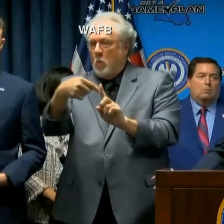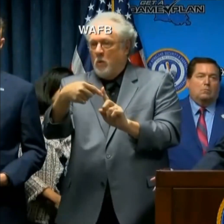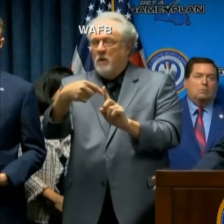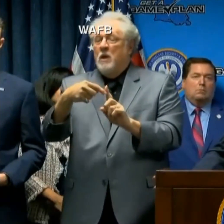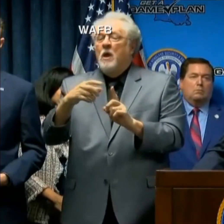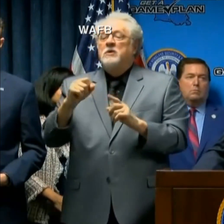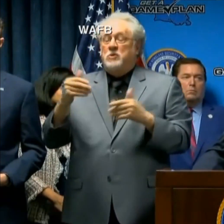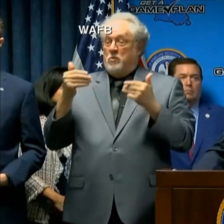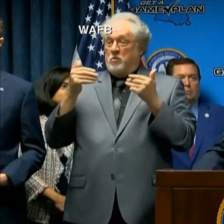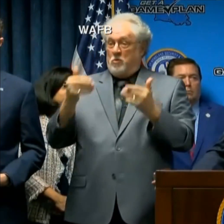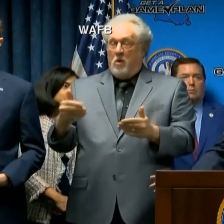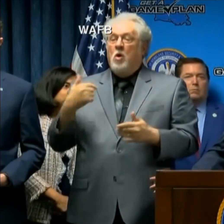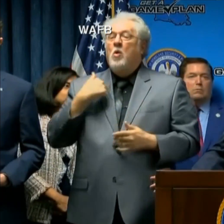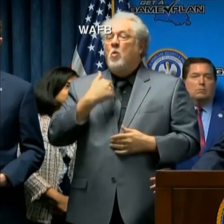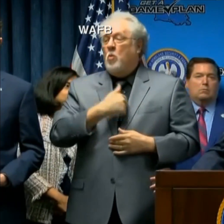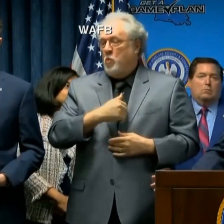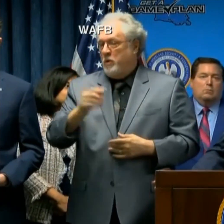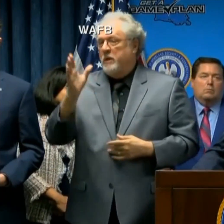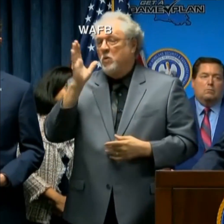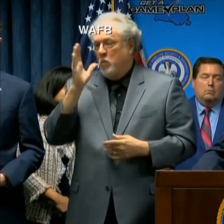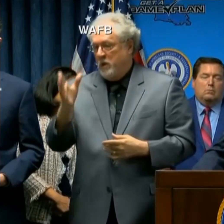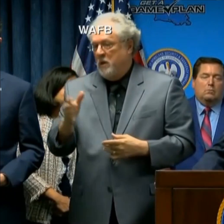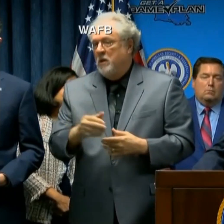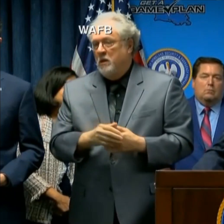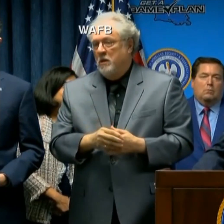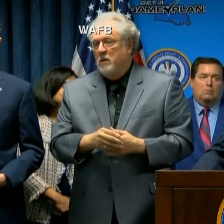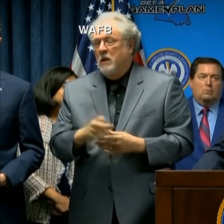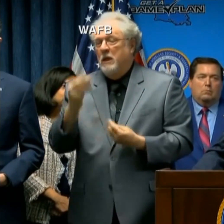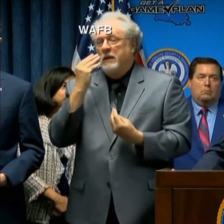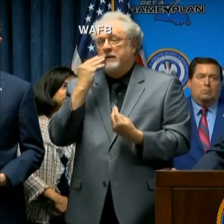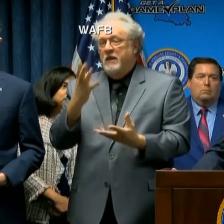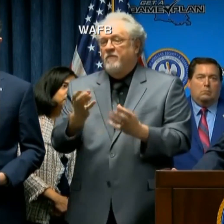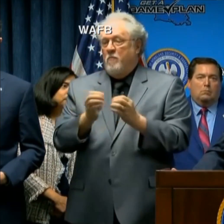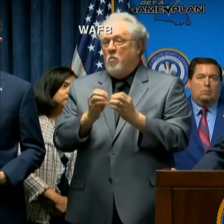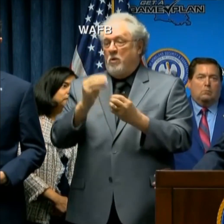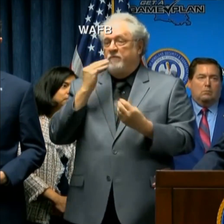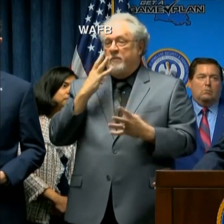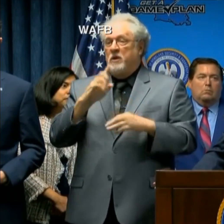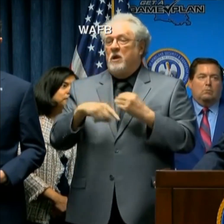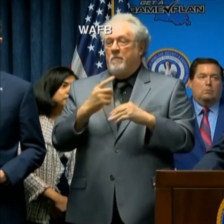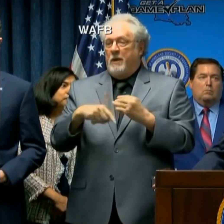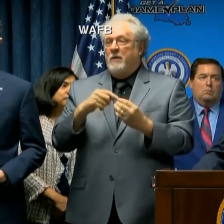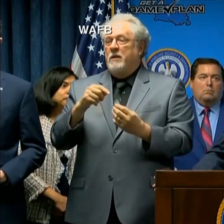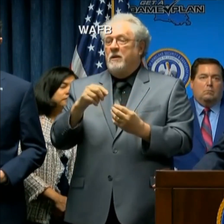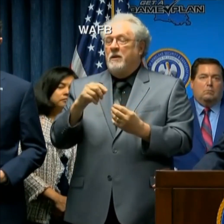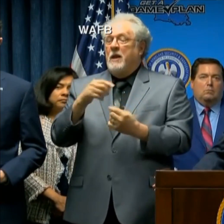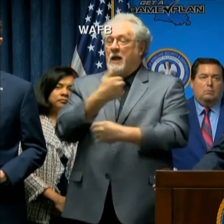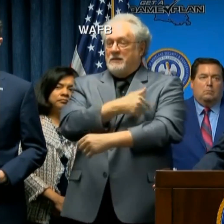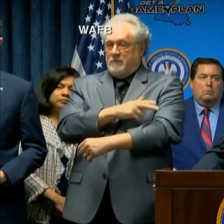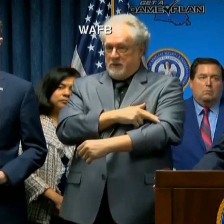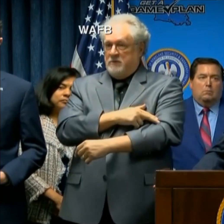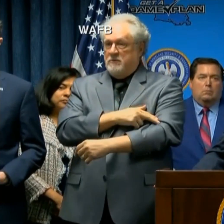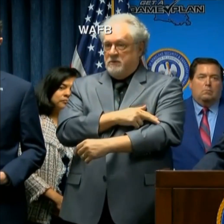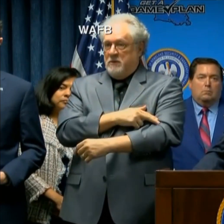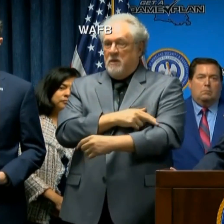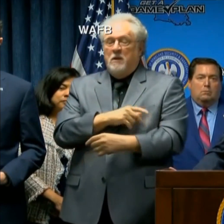forward we are going to give information about particular hospitals not any of